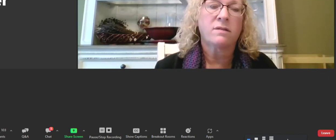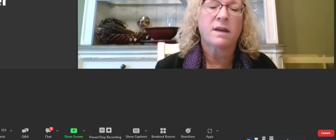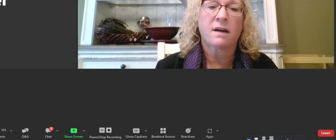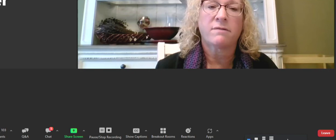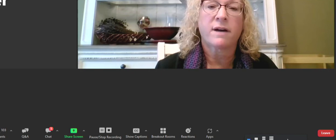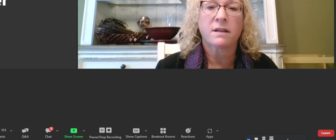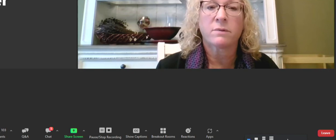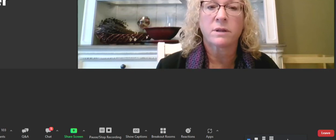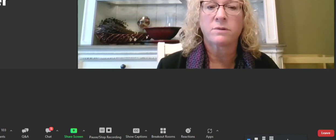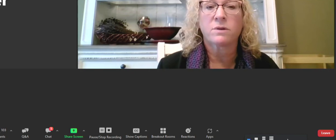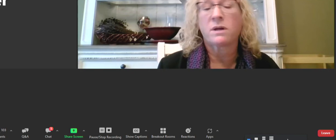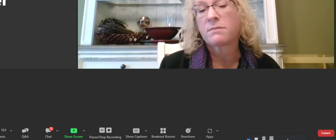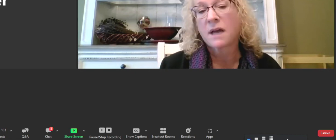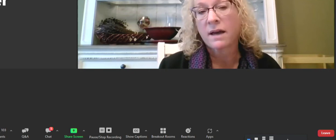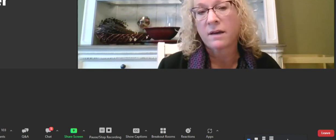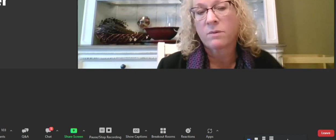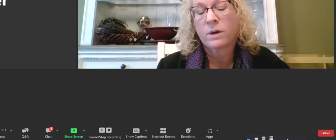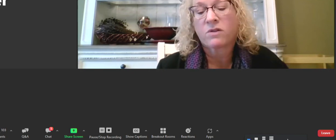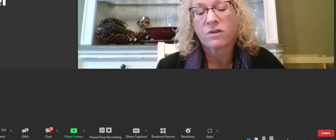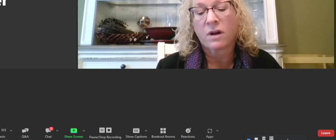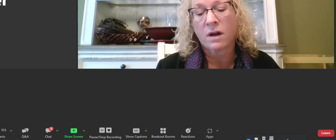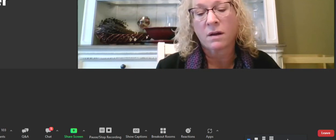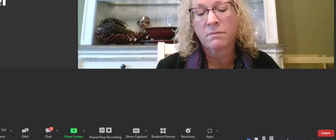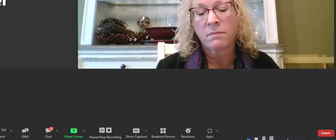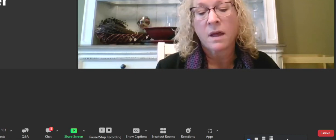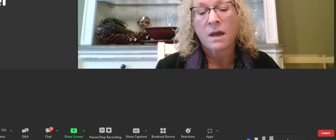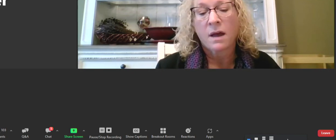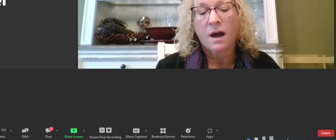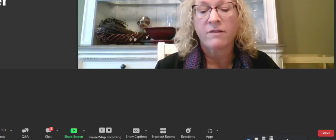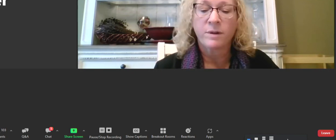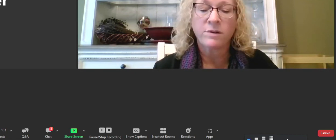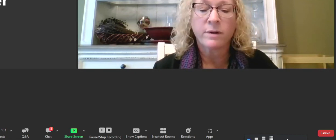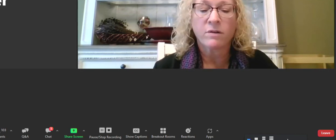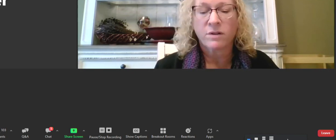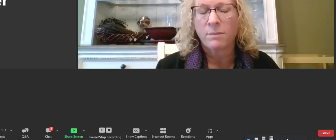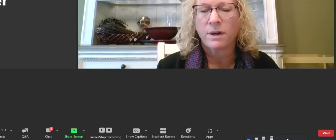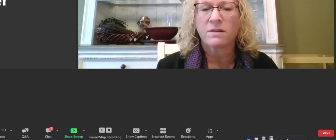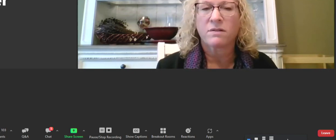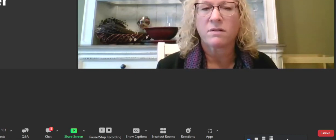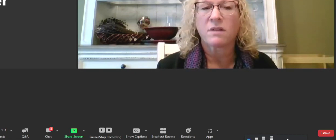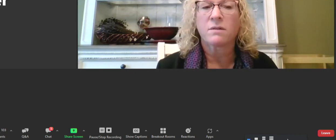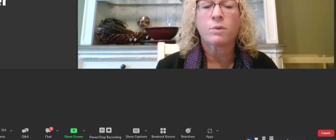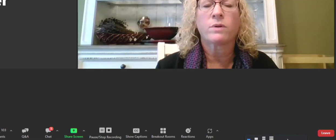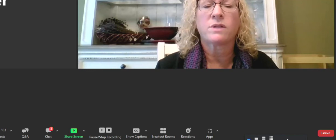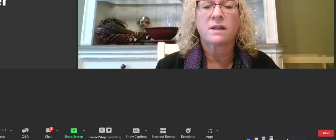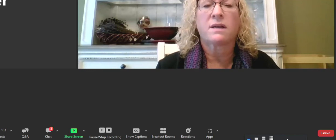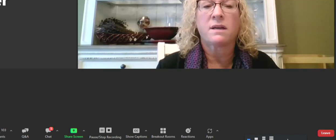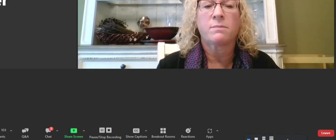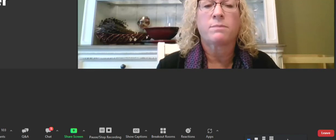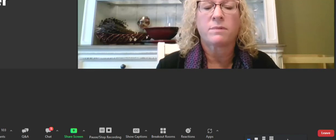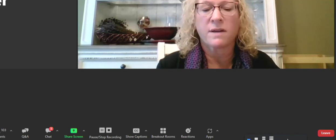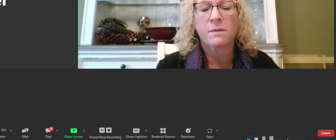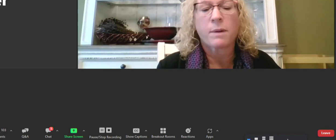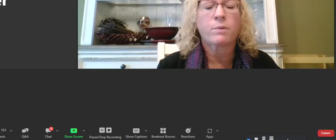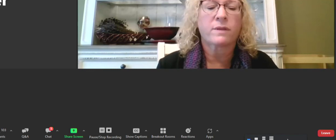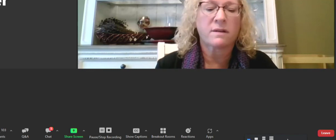that I follow a low sodium diet, which I've been doing over time. But it's important to keep up with these